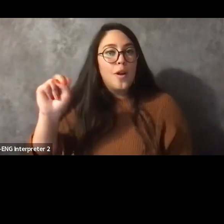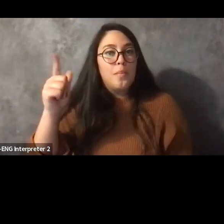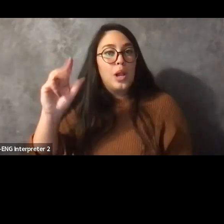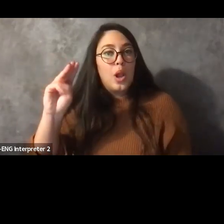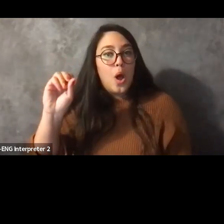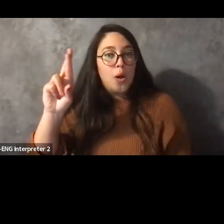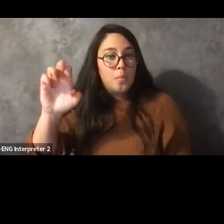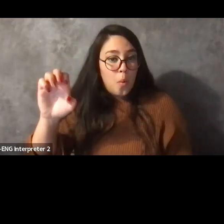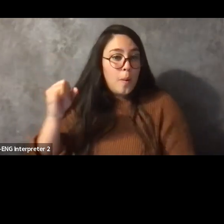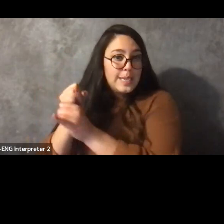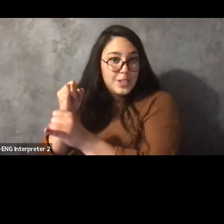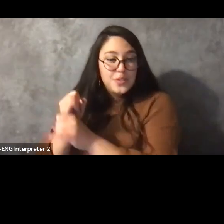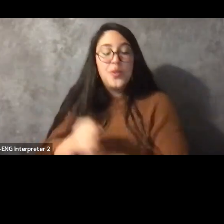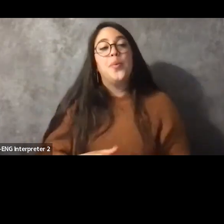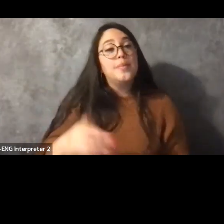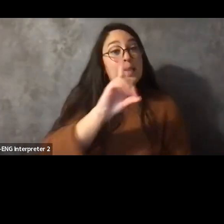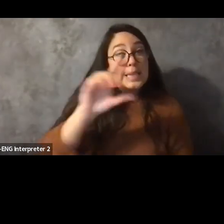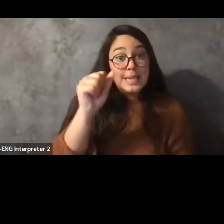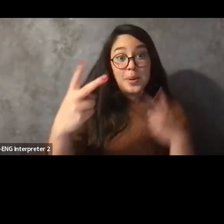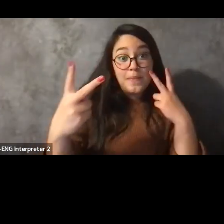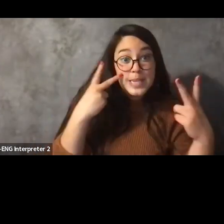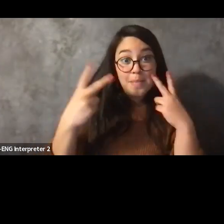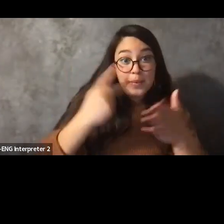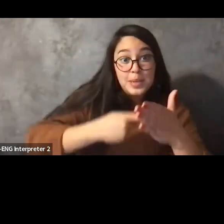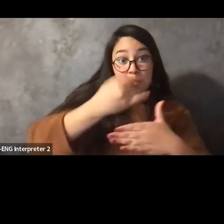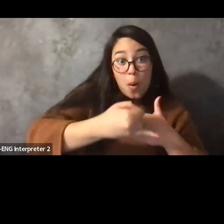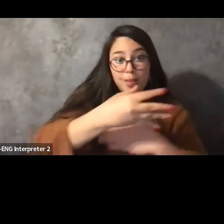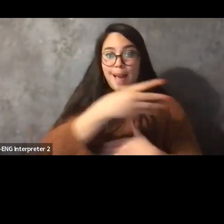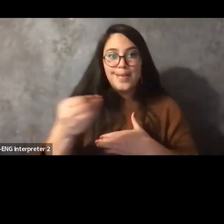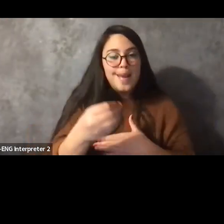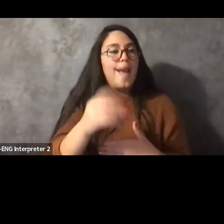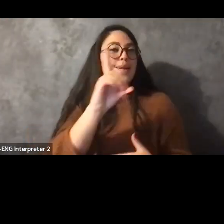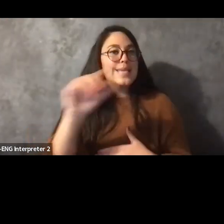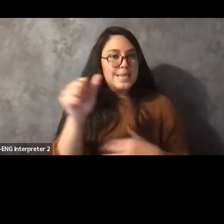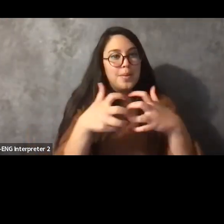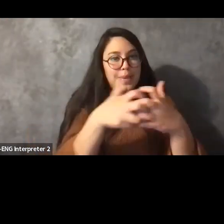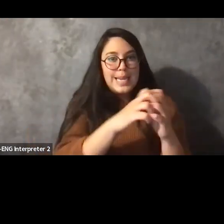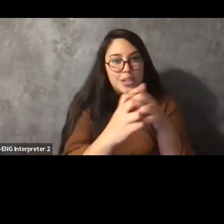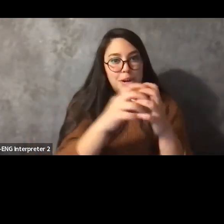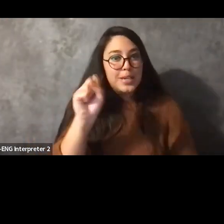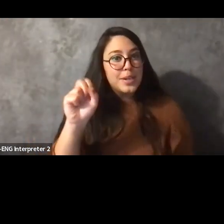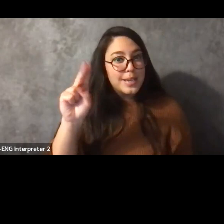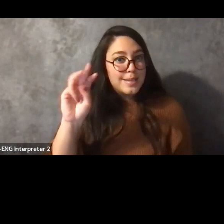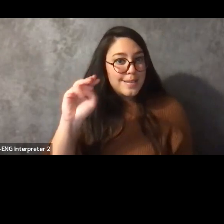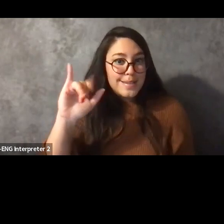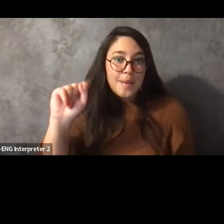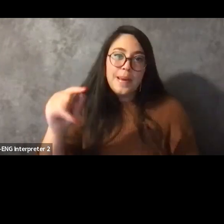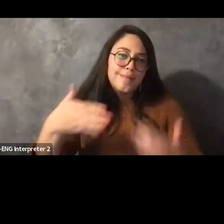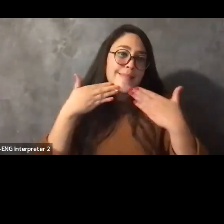the Disability Visibility Project, and the Disability and Intersectionality Summit, thank you, everyone, and good night.